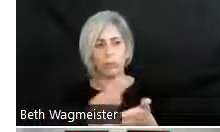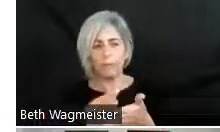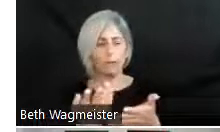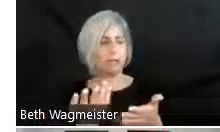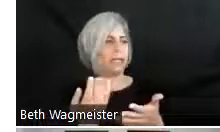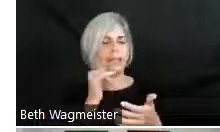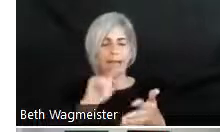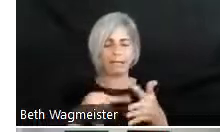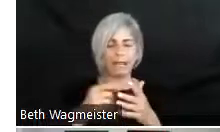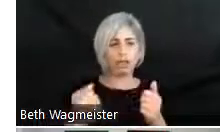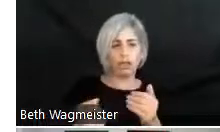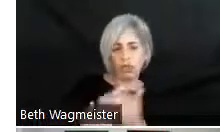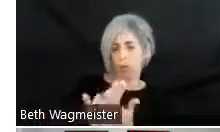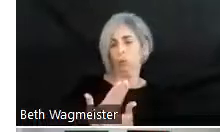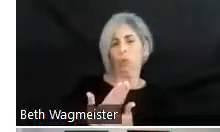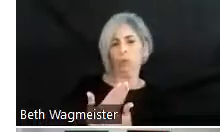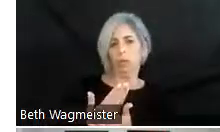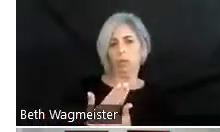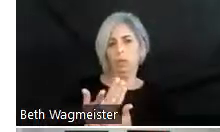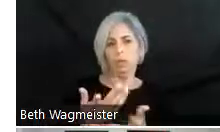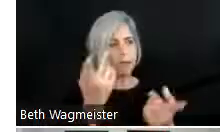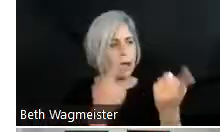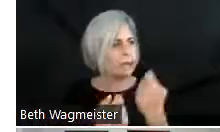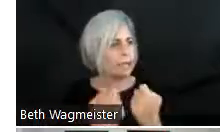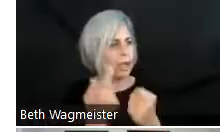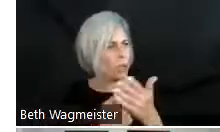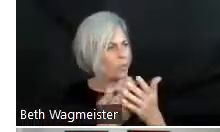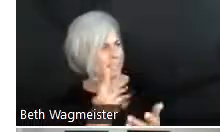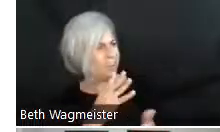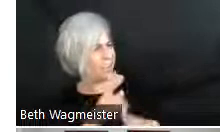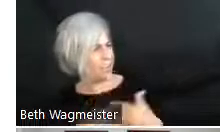off brand new. You'd be asking what is this guy on about.